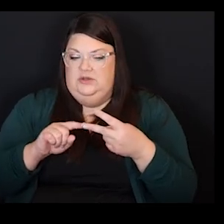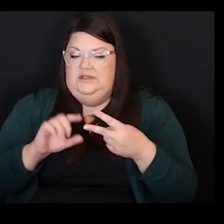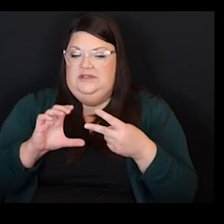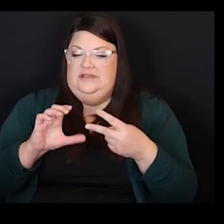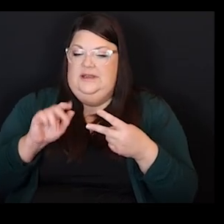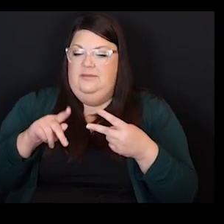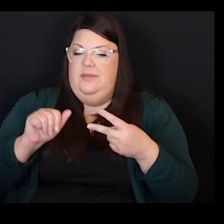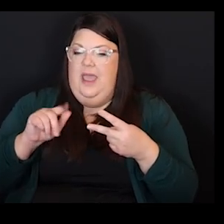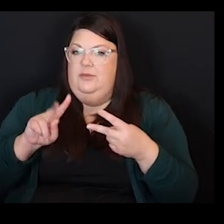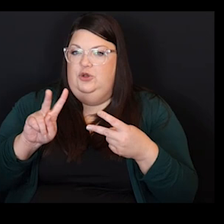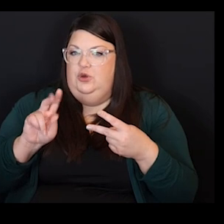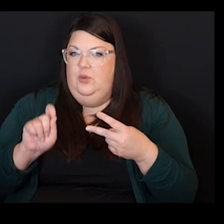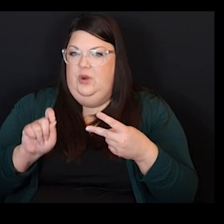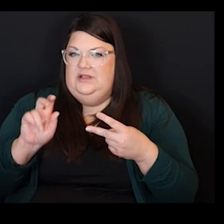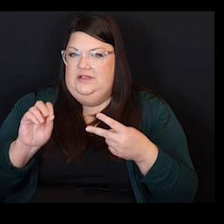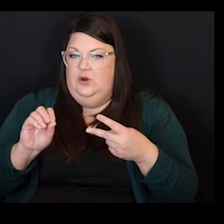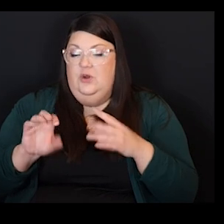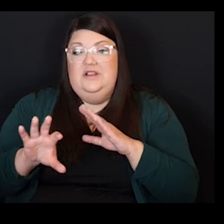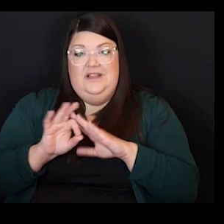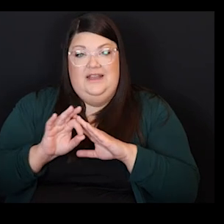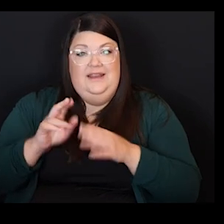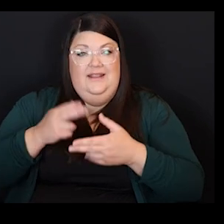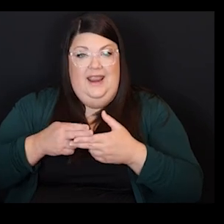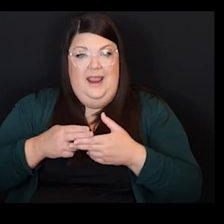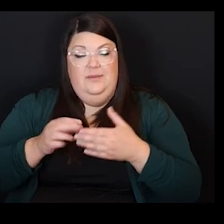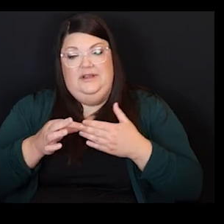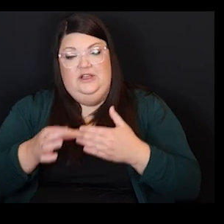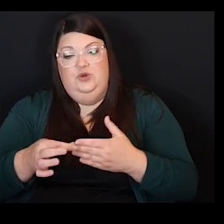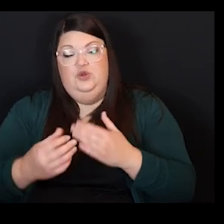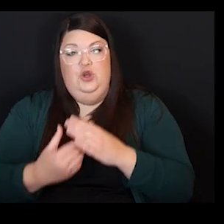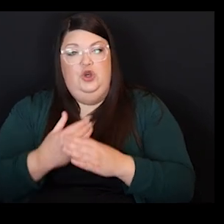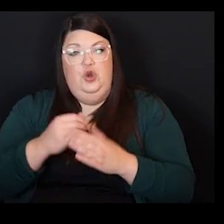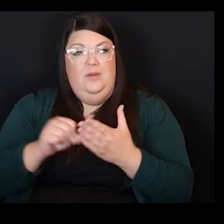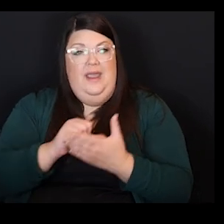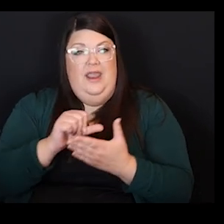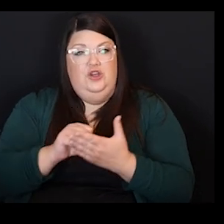Selecting the project name directs you to a new page with details about the project.